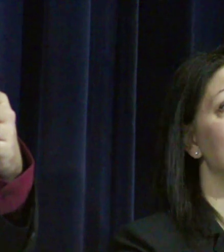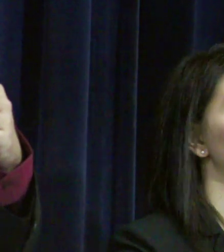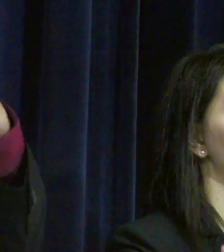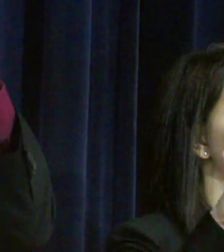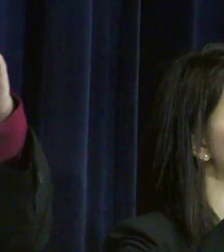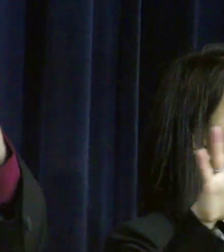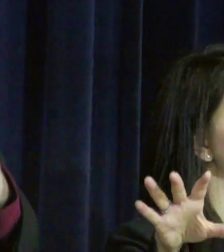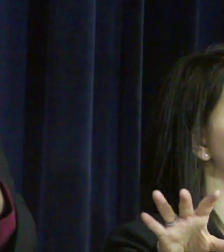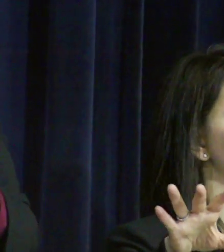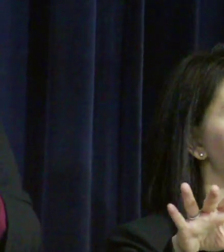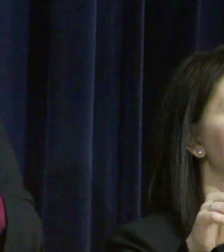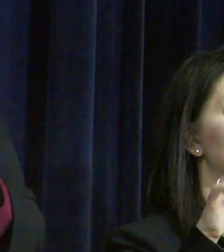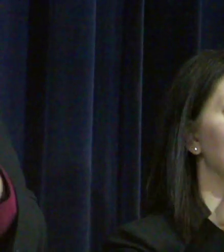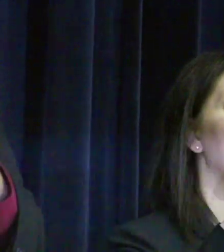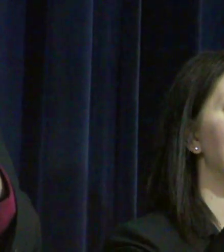That's not just here in North Carolina but really across the nation.